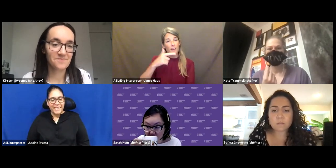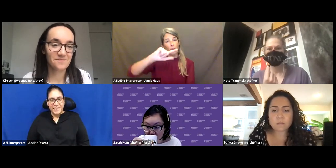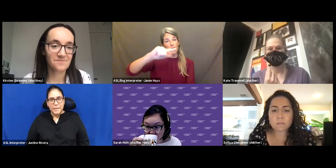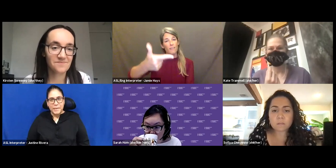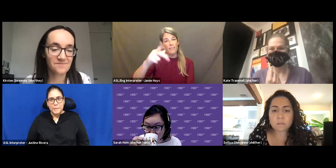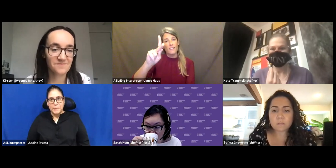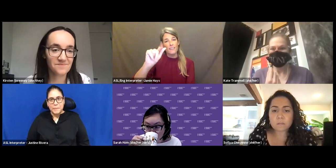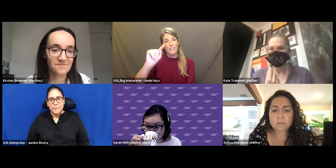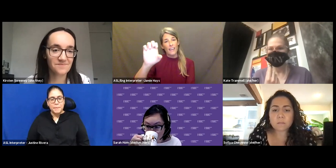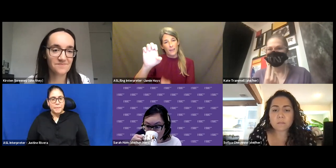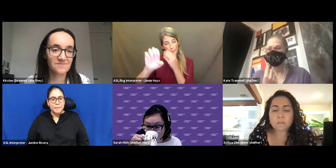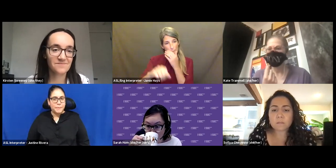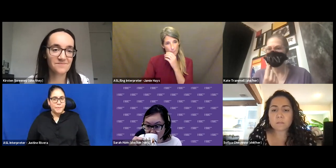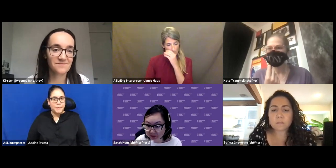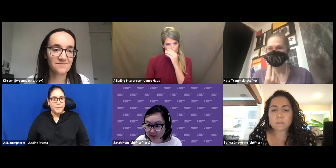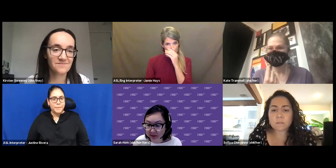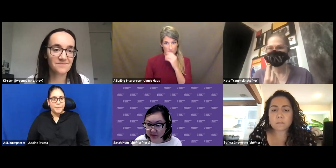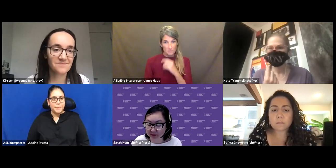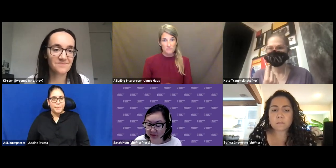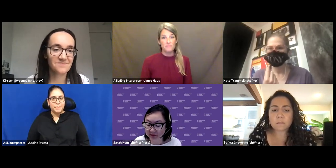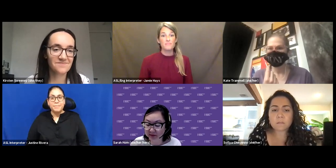Kate Trammell: Thank you. All right. My apologies for being